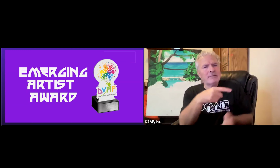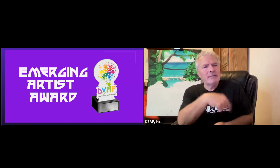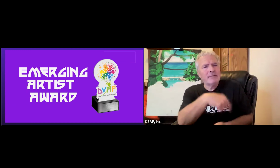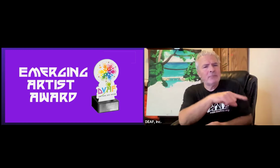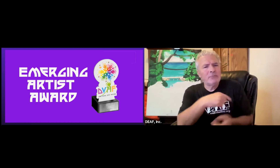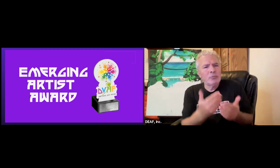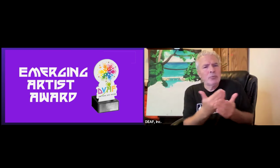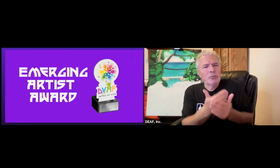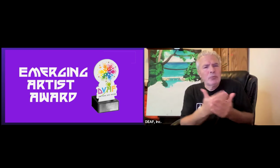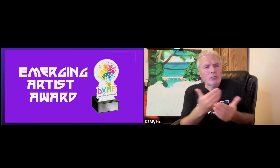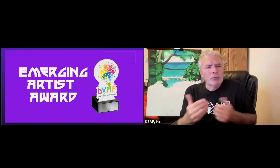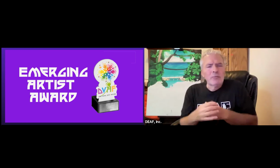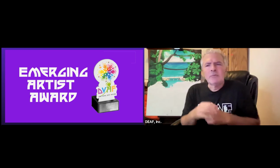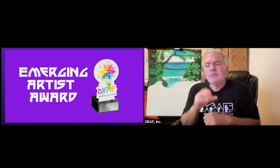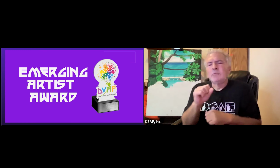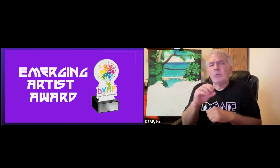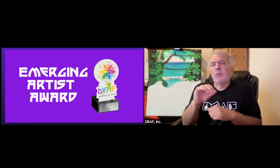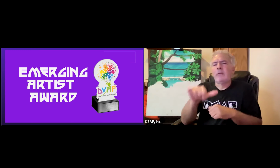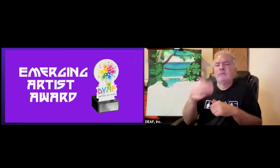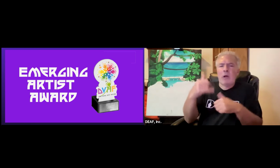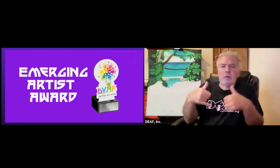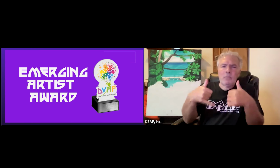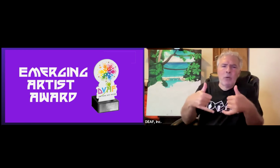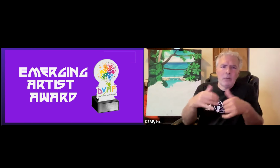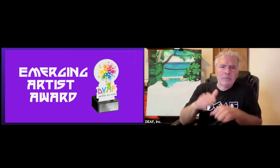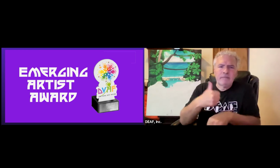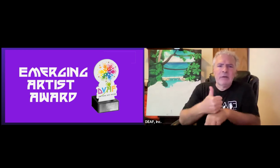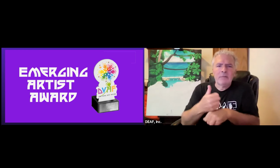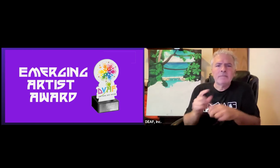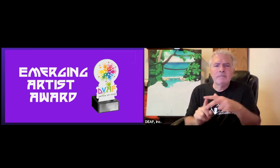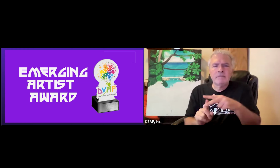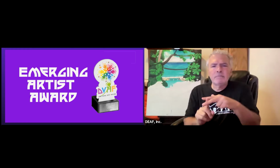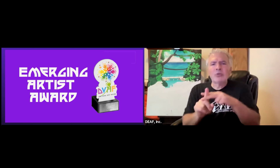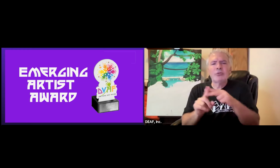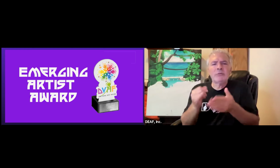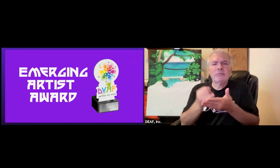We wanted to focus more on them, the emerging artists. So that's why we created this award.